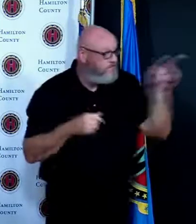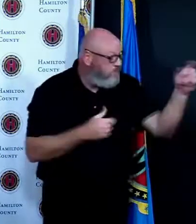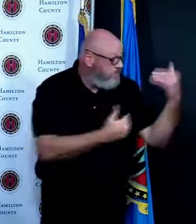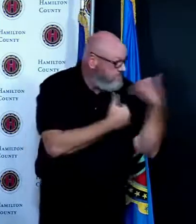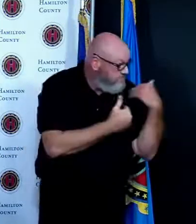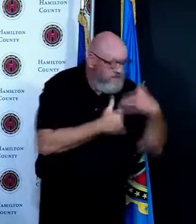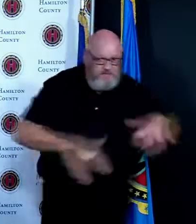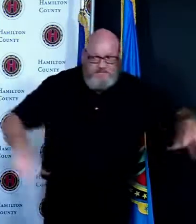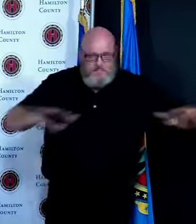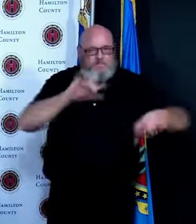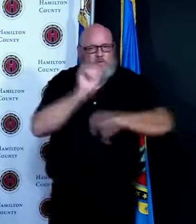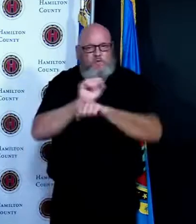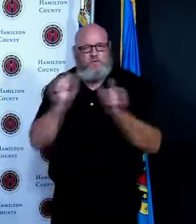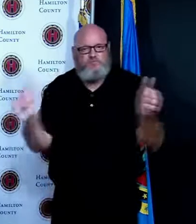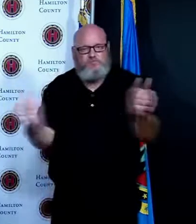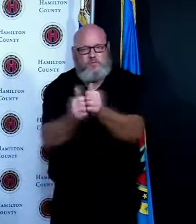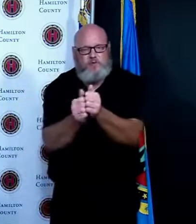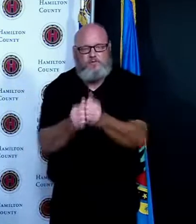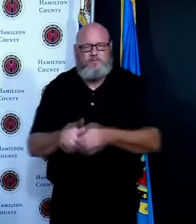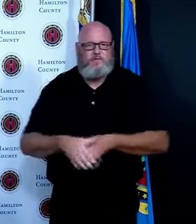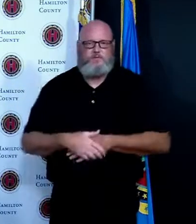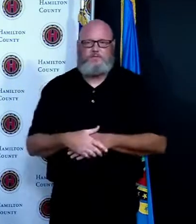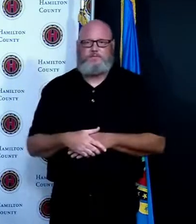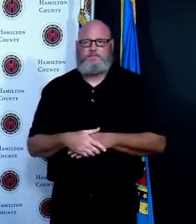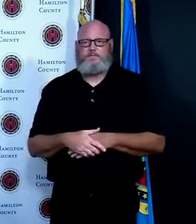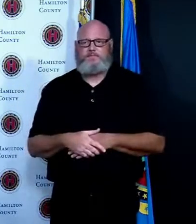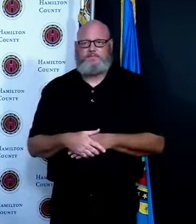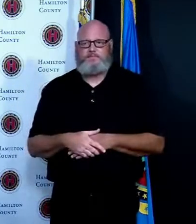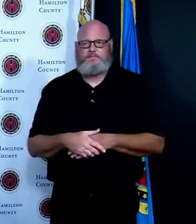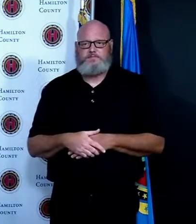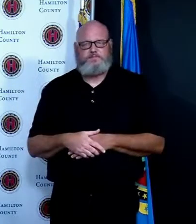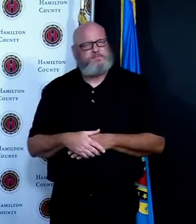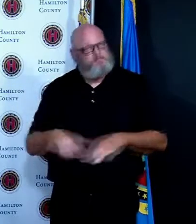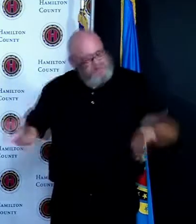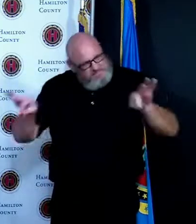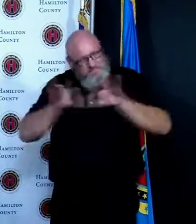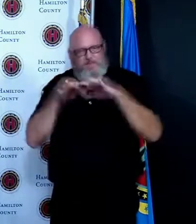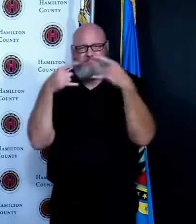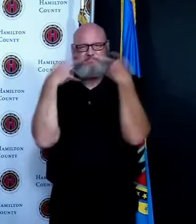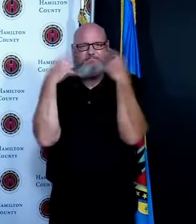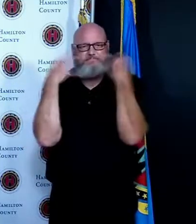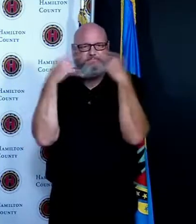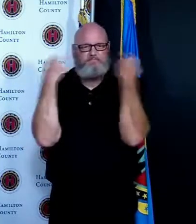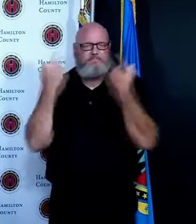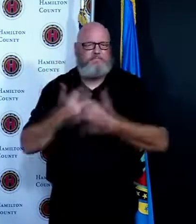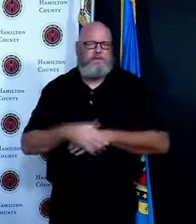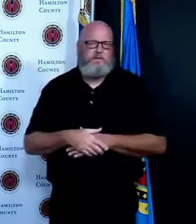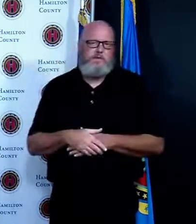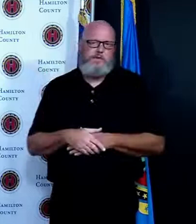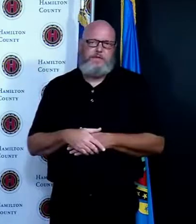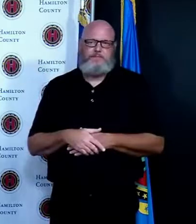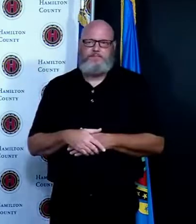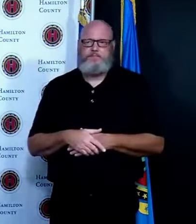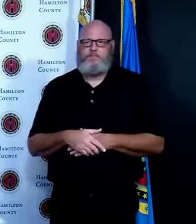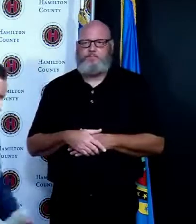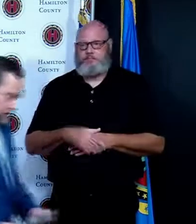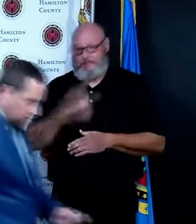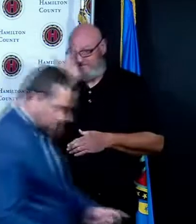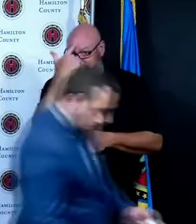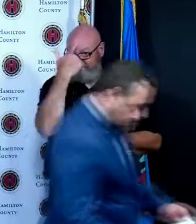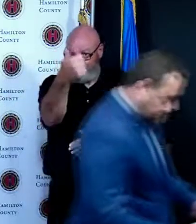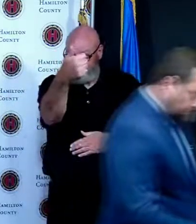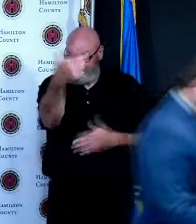this with masks we've learned a lot about this virus and it's really up to each of us